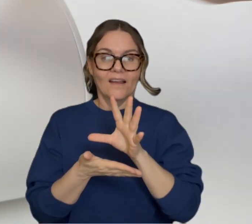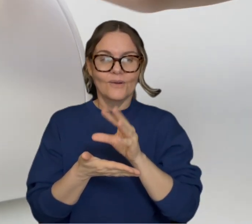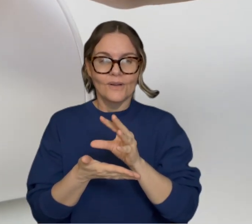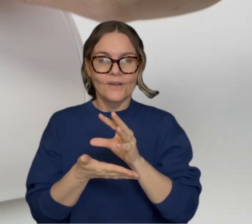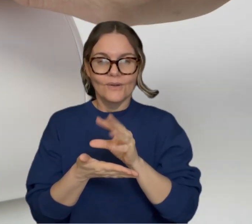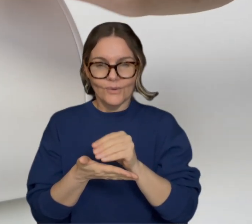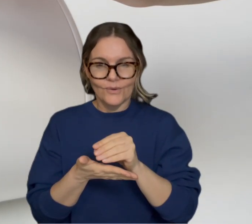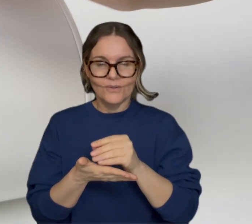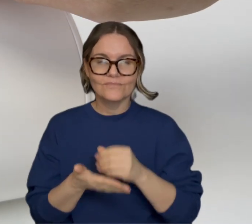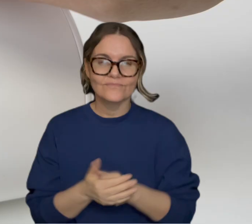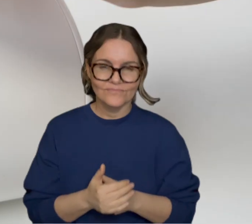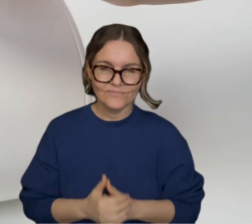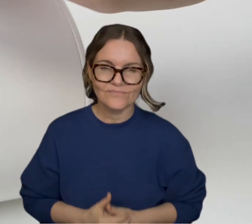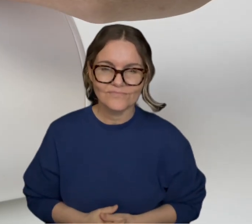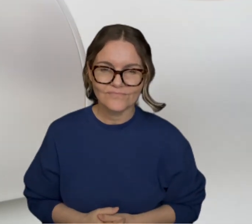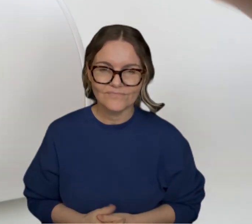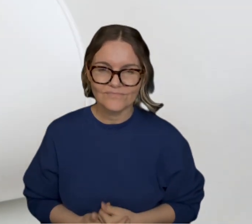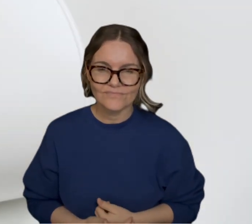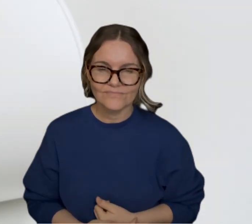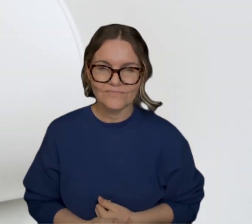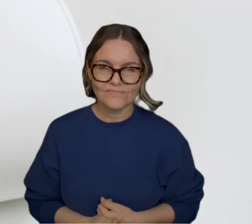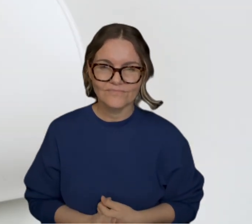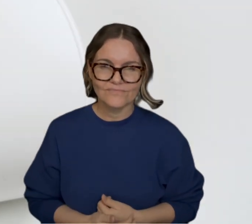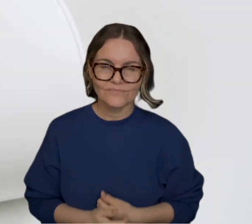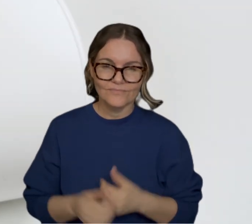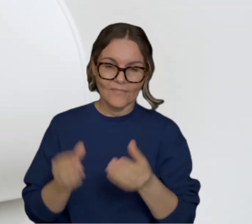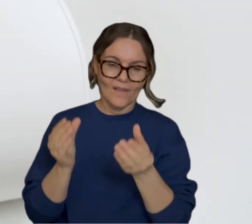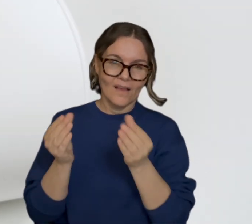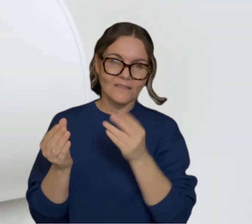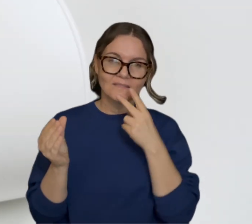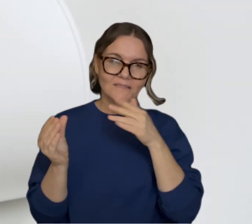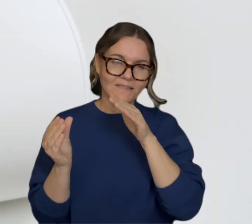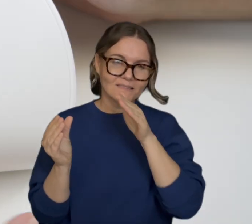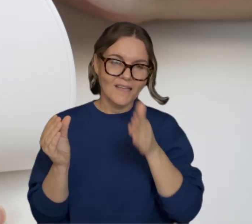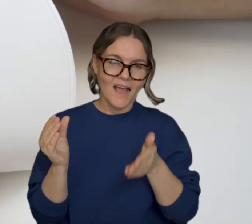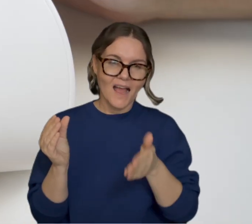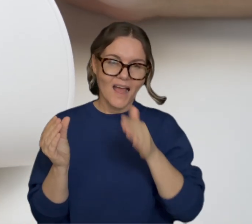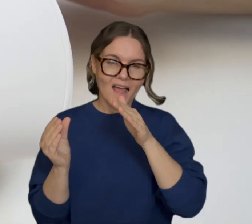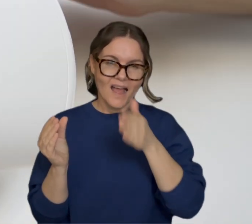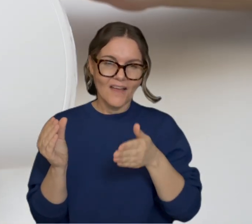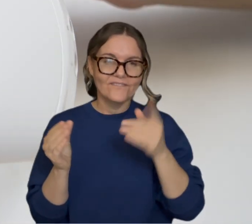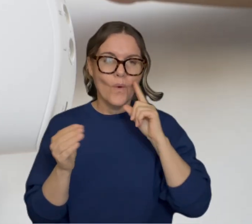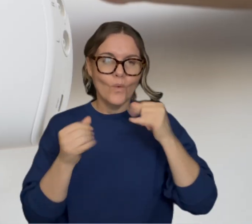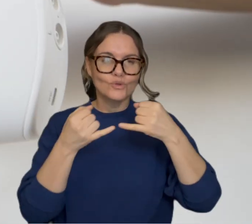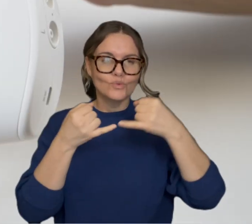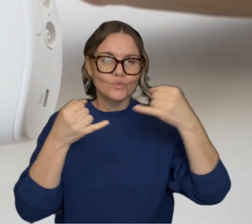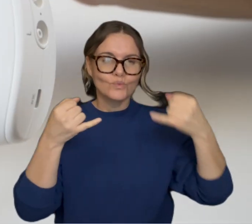and it has three levels of brightness and it can turn off right there on the side you have the